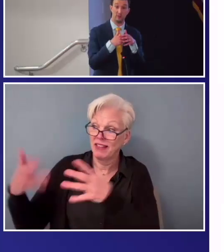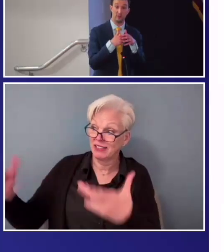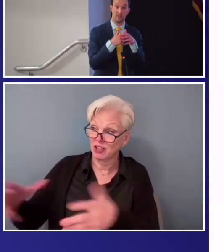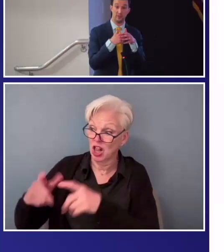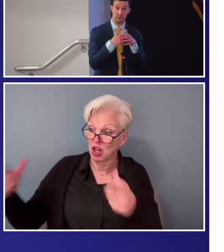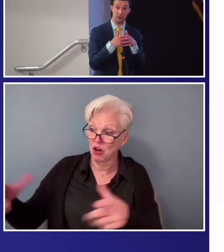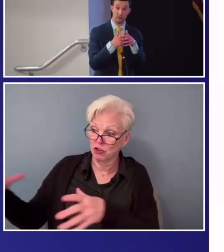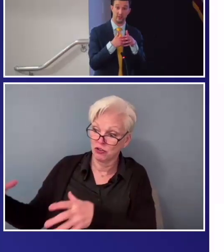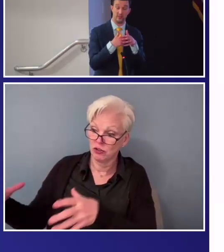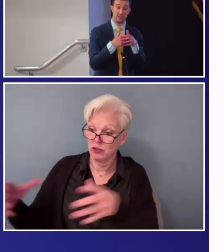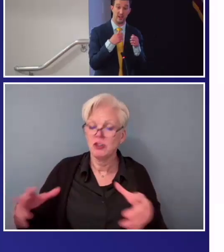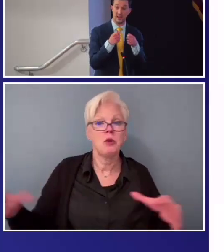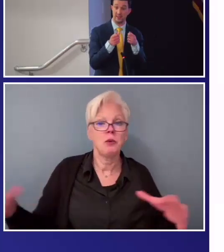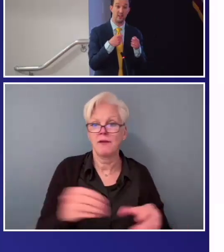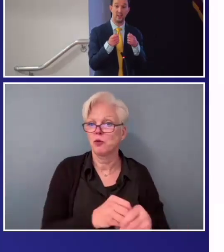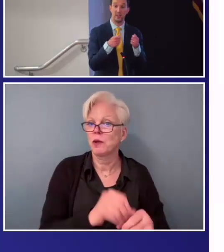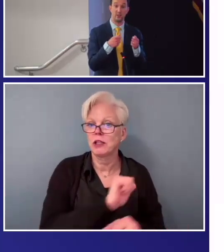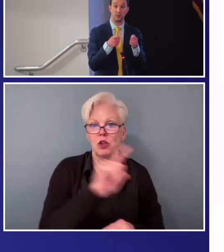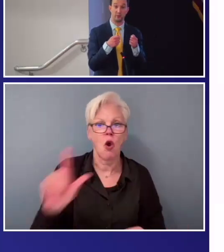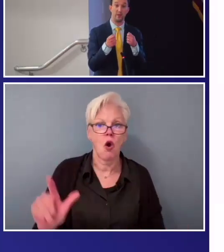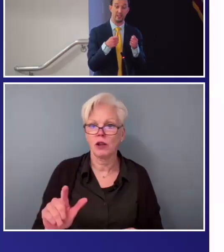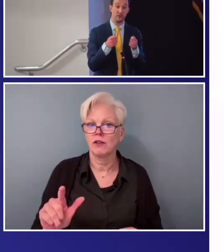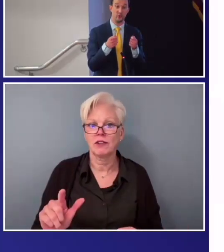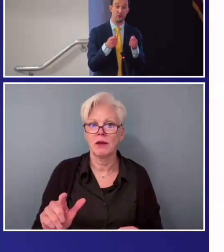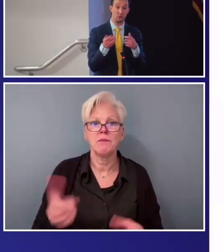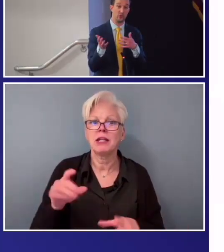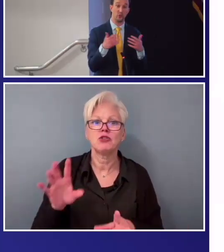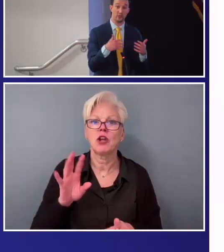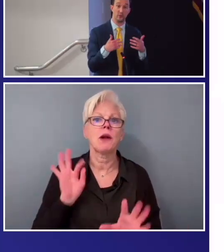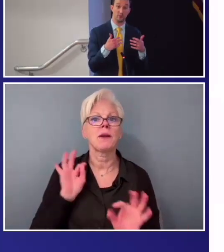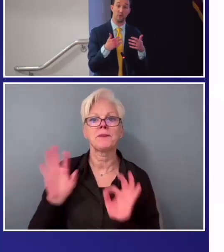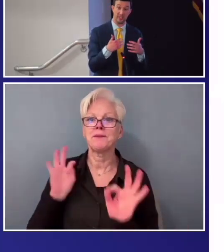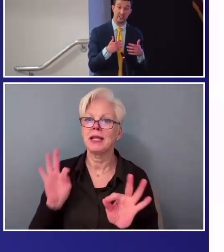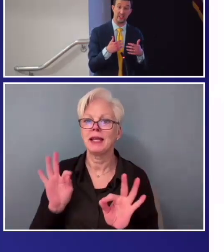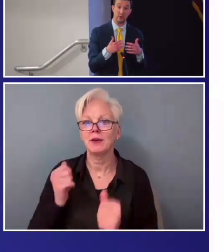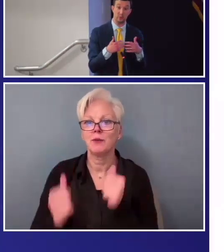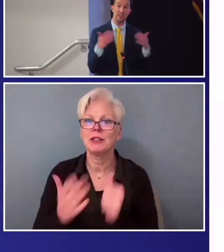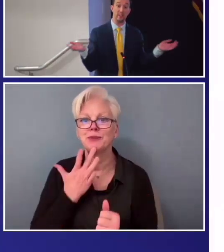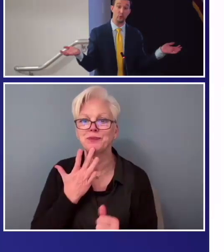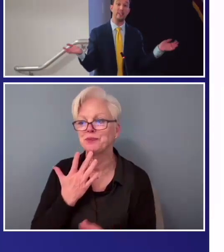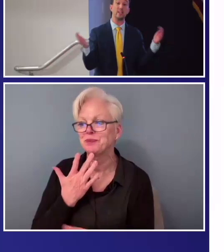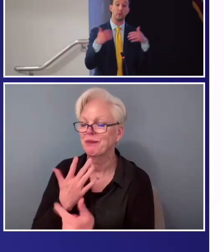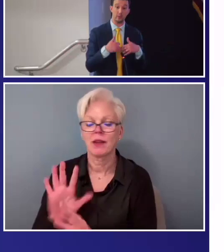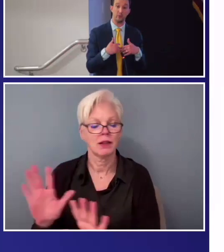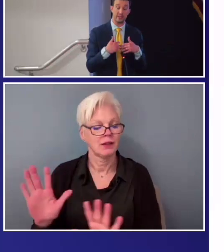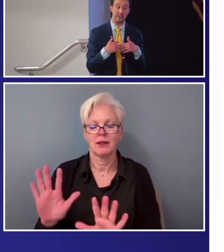students regardless to not sort of pick and choose which ones you're bringing in. It would be -- you would equally bring in